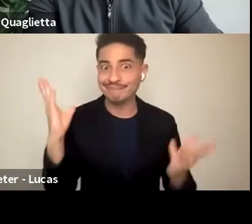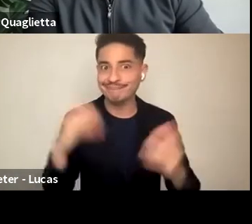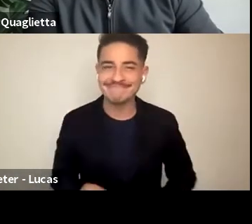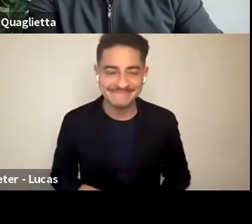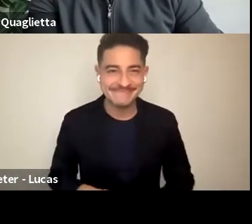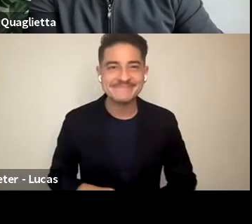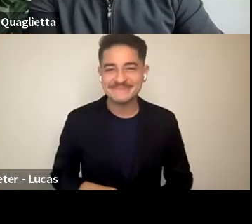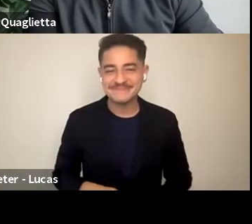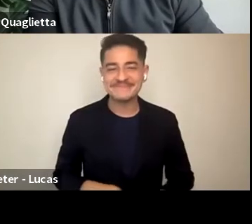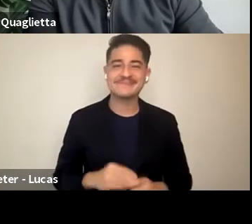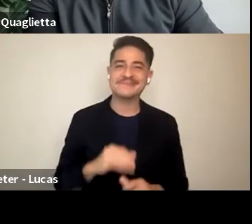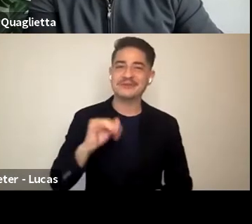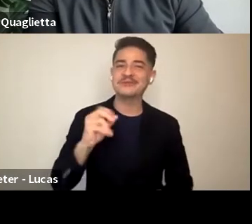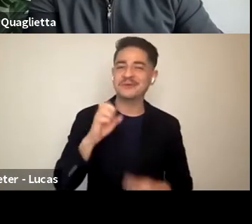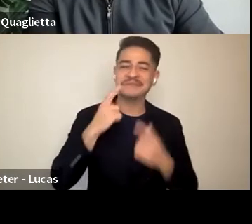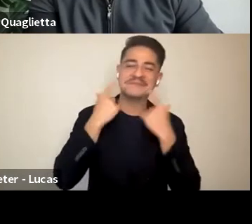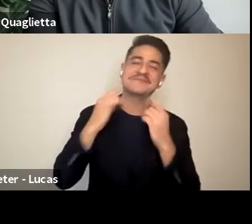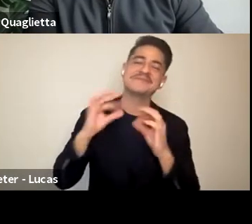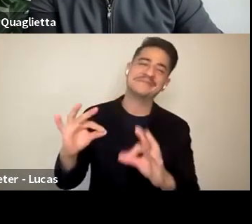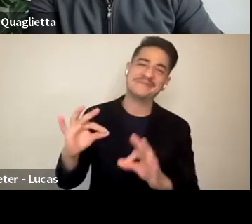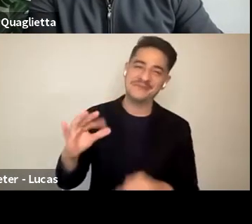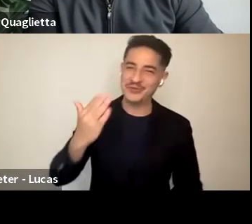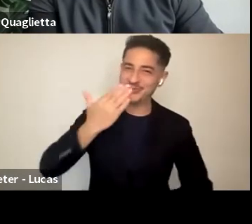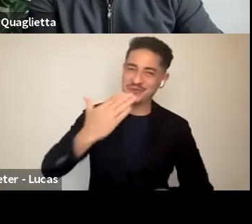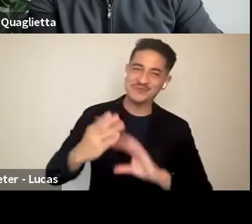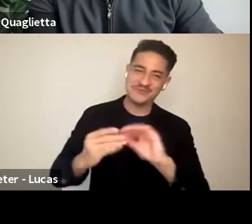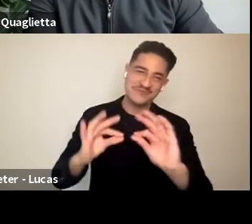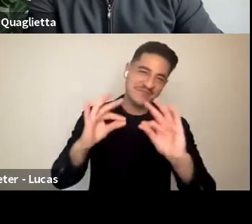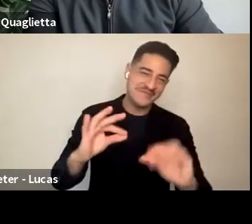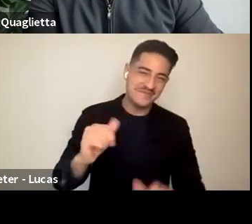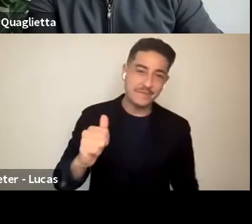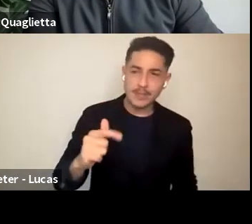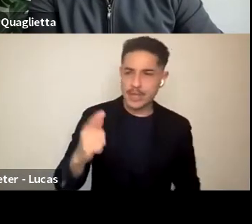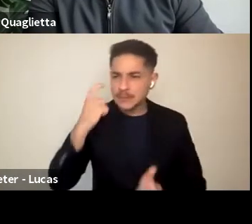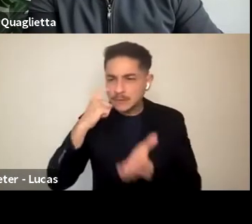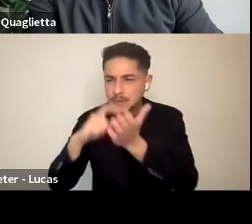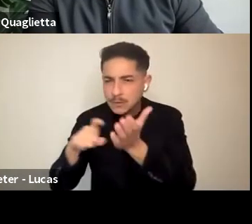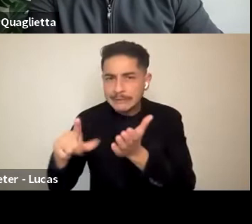Very well said, Laura. I just got the notification that we got to wrap up, so I